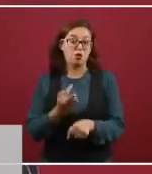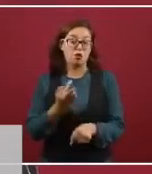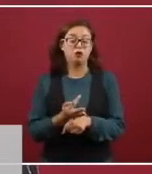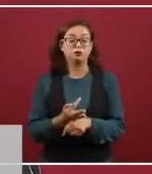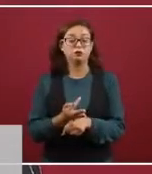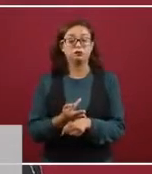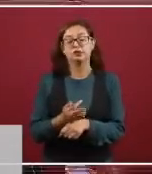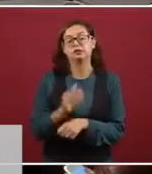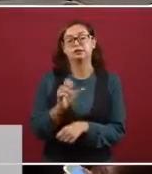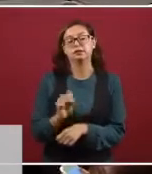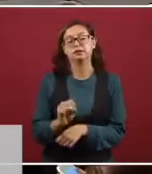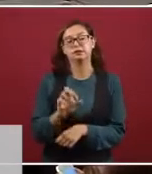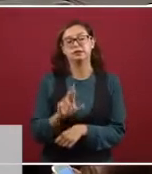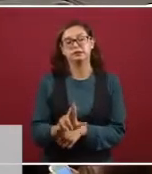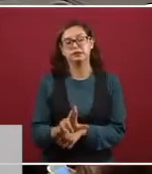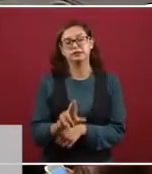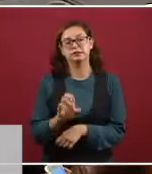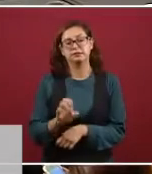and about the auction that will be next Sunday